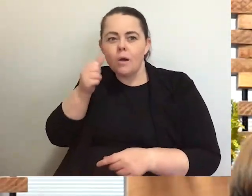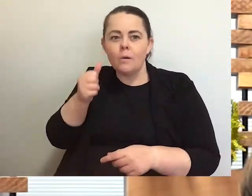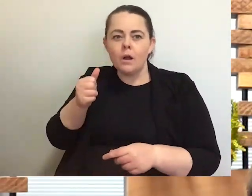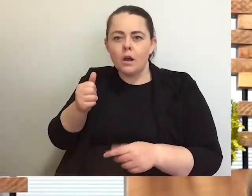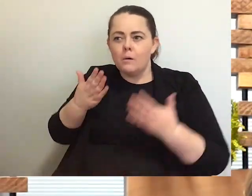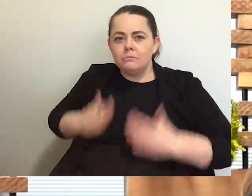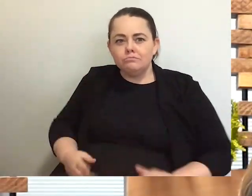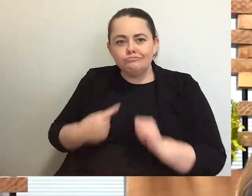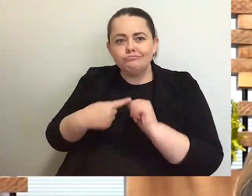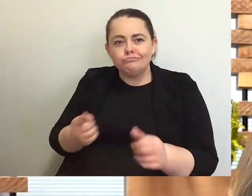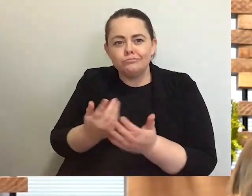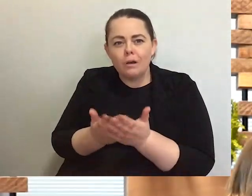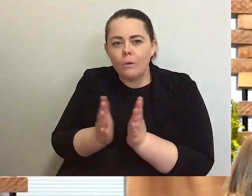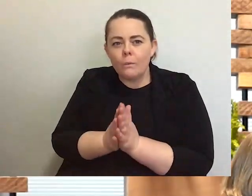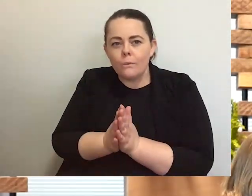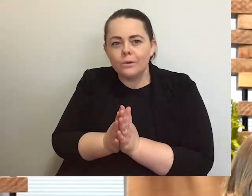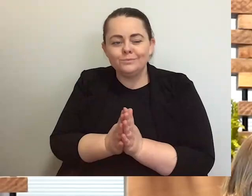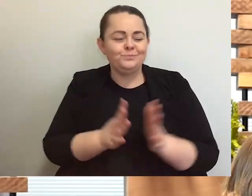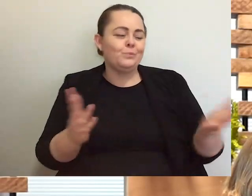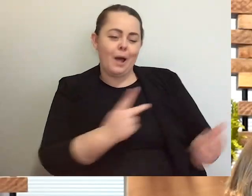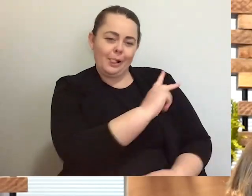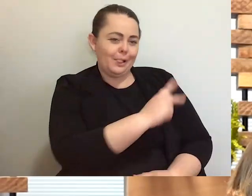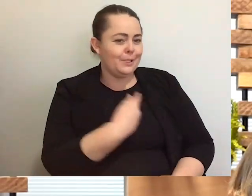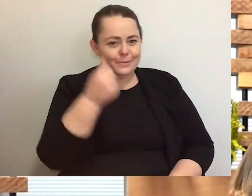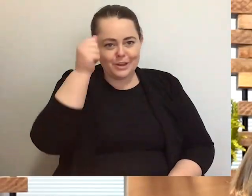Well, Karen, as you and I both know, and for many women,